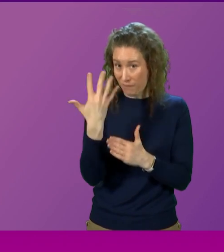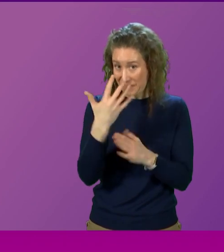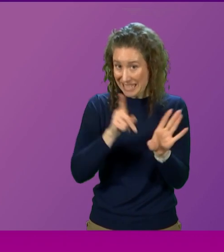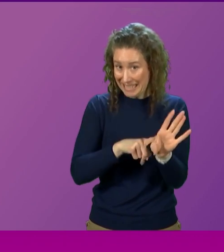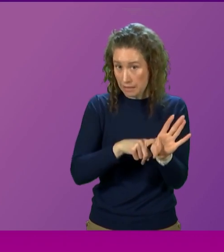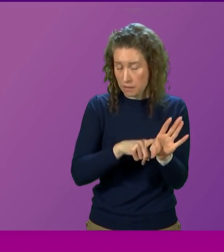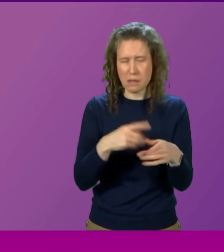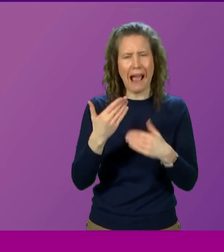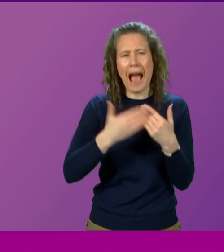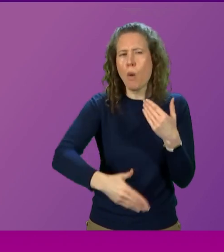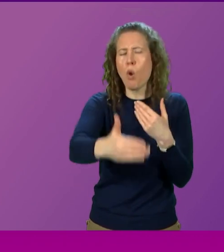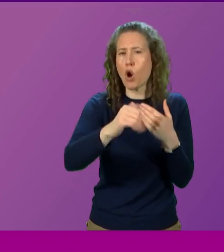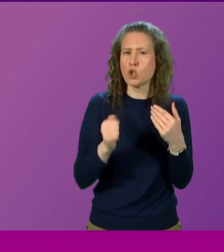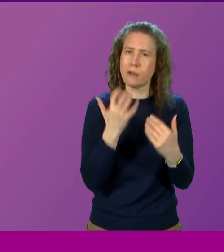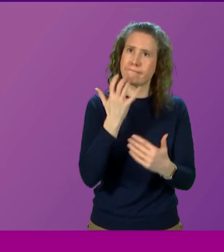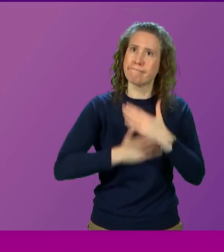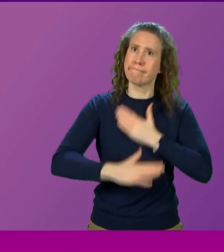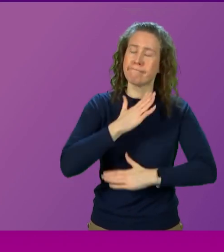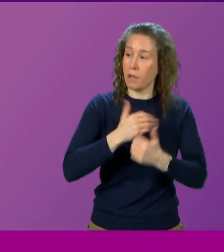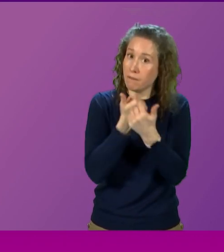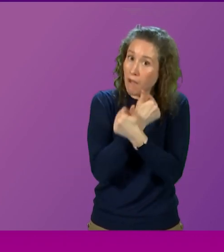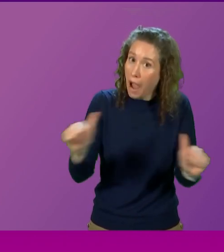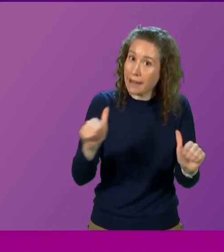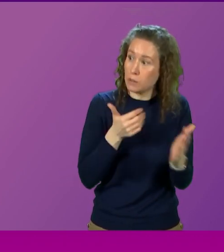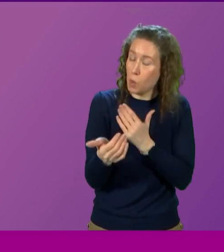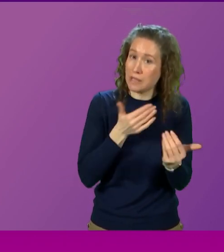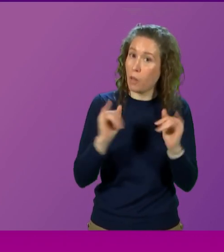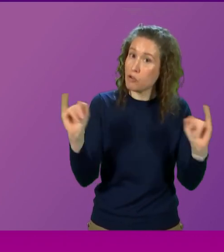How long do Scots have to wait before she gets to grips with the crisis and actually